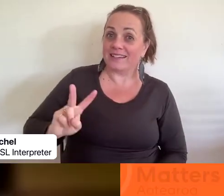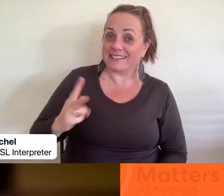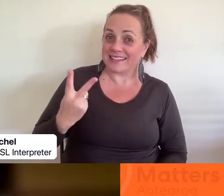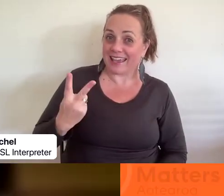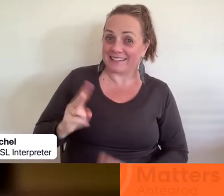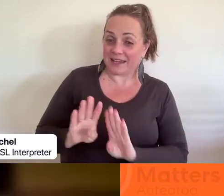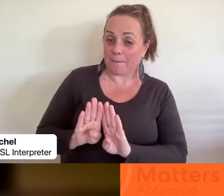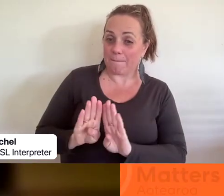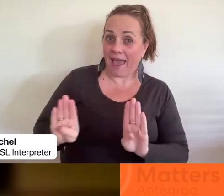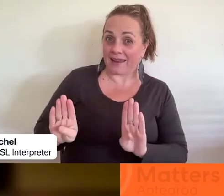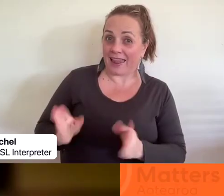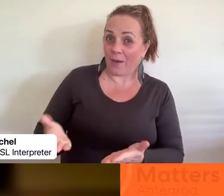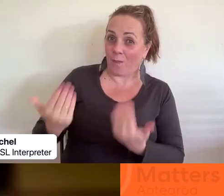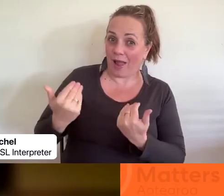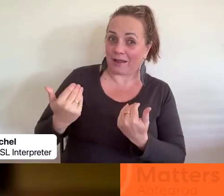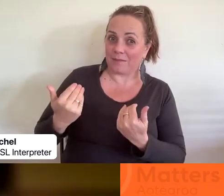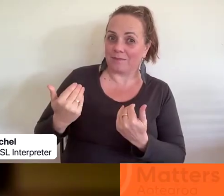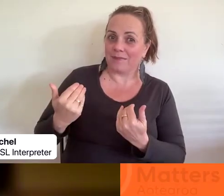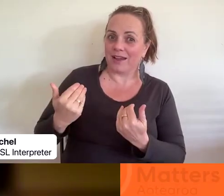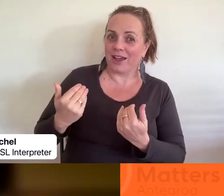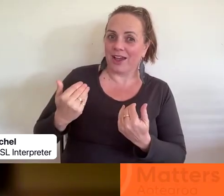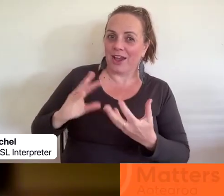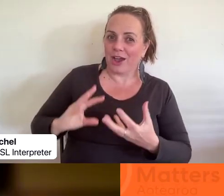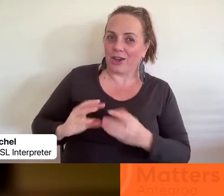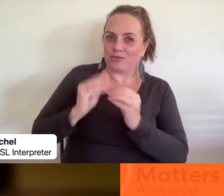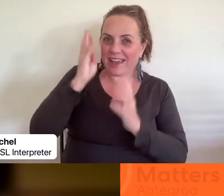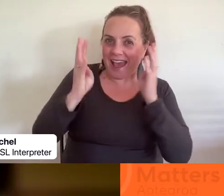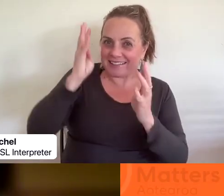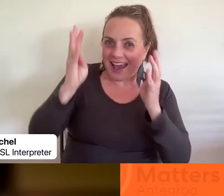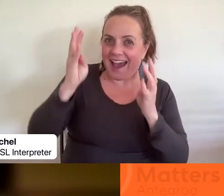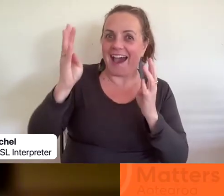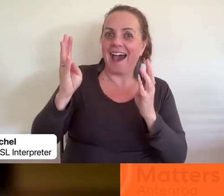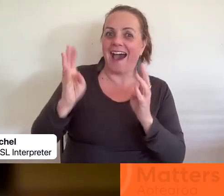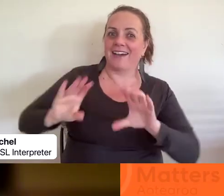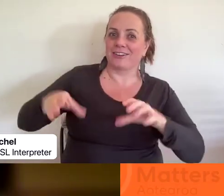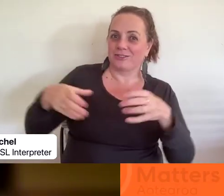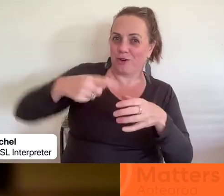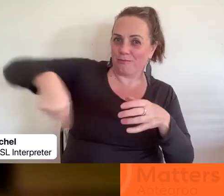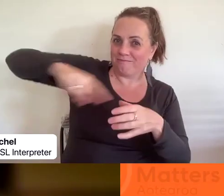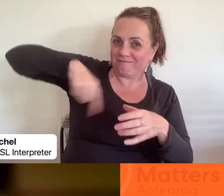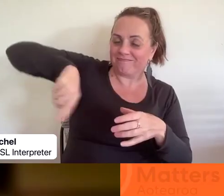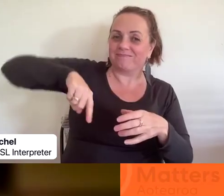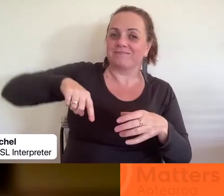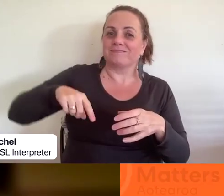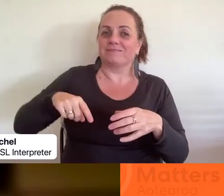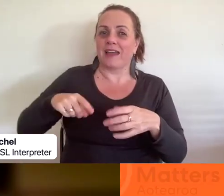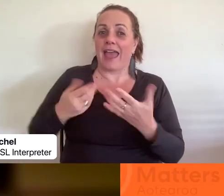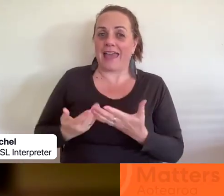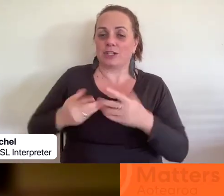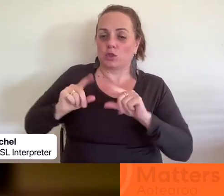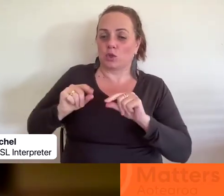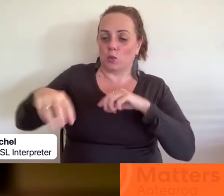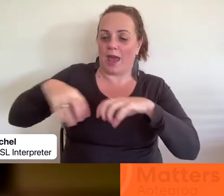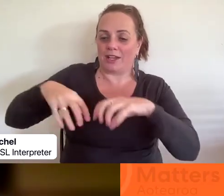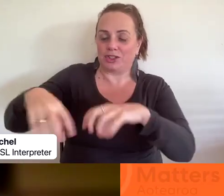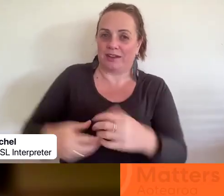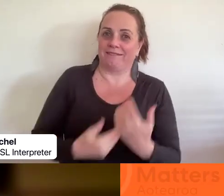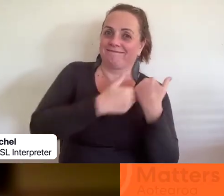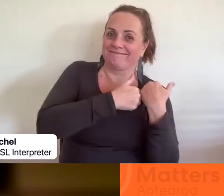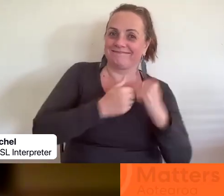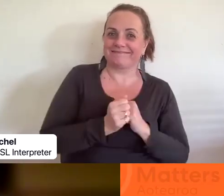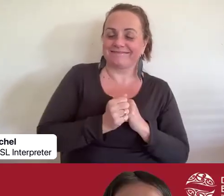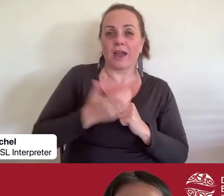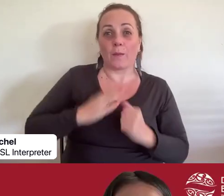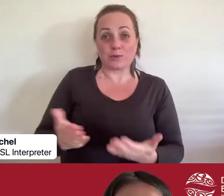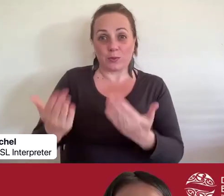which is the Creators and Doers. I'm pleased to introduce Umi Asaka. Umi is a researcher with the